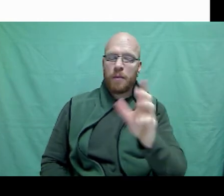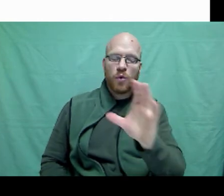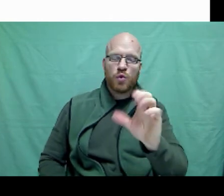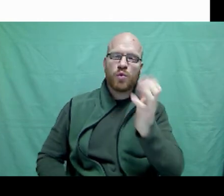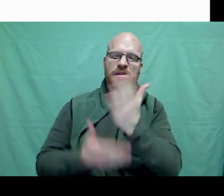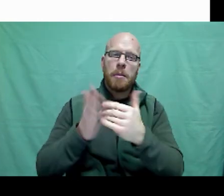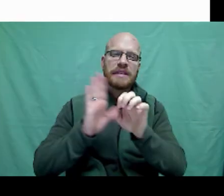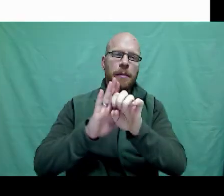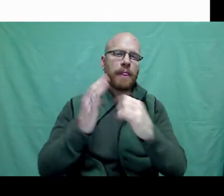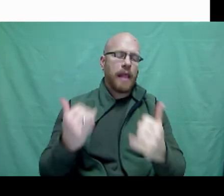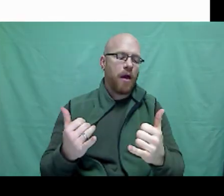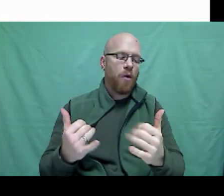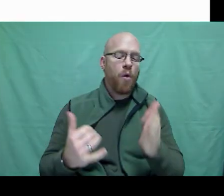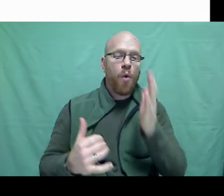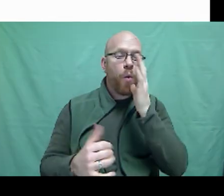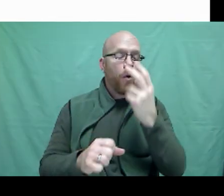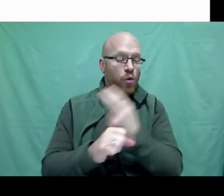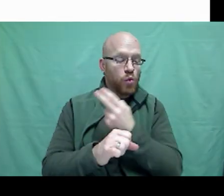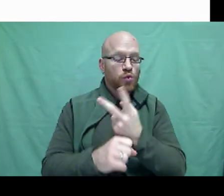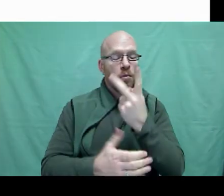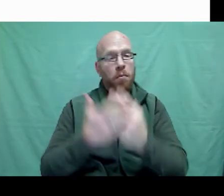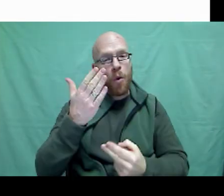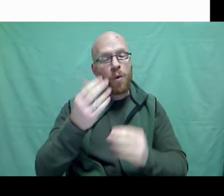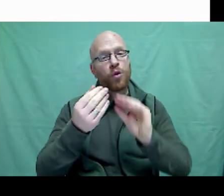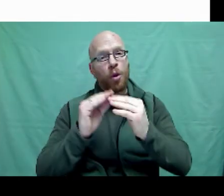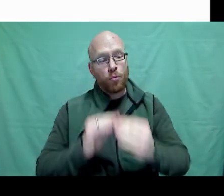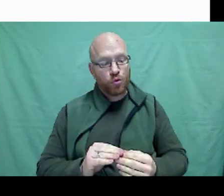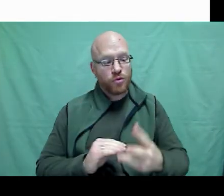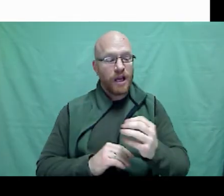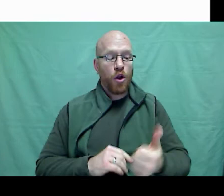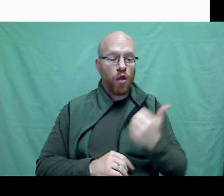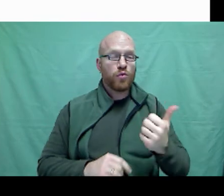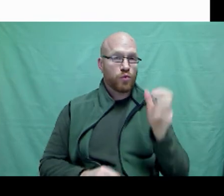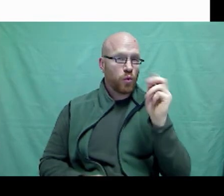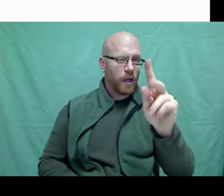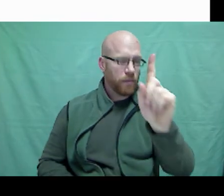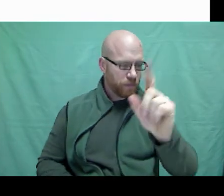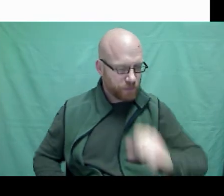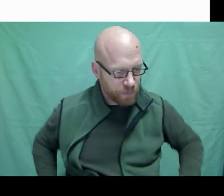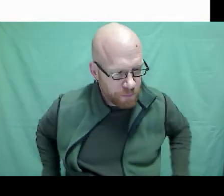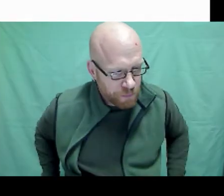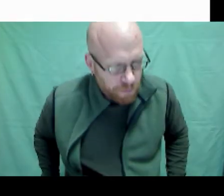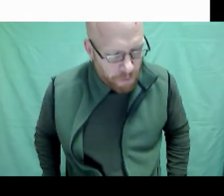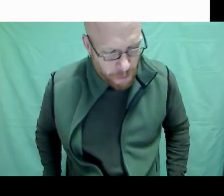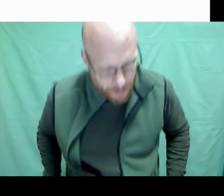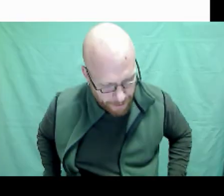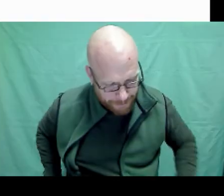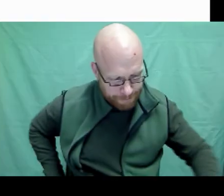They have the same value. We're going to do other examples using coefficients okay,